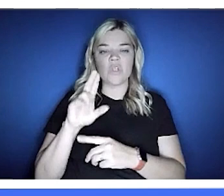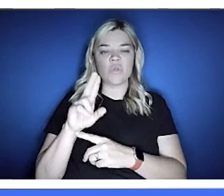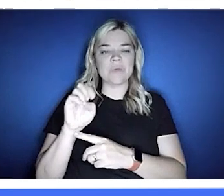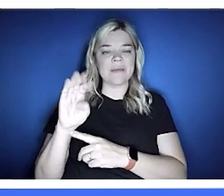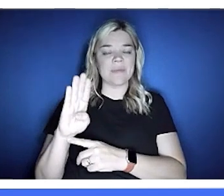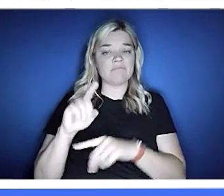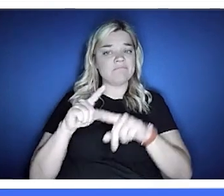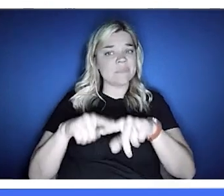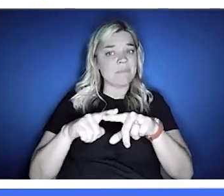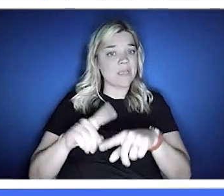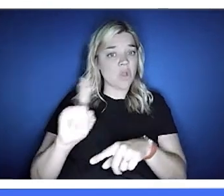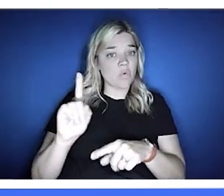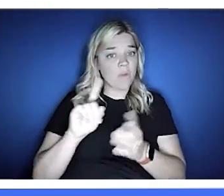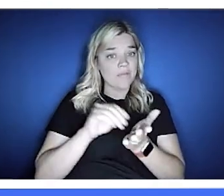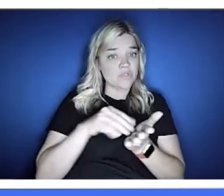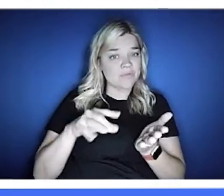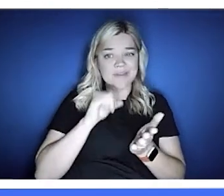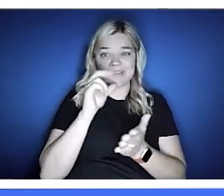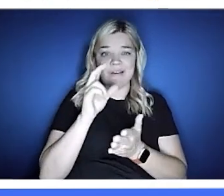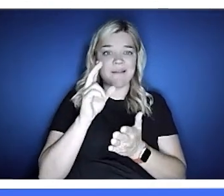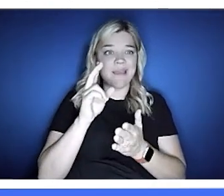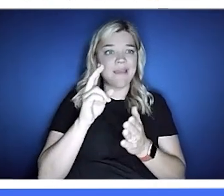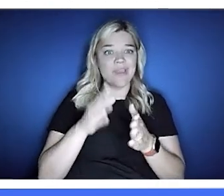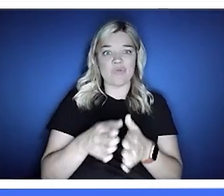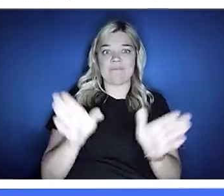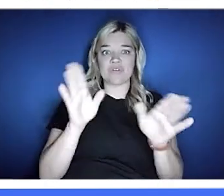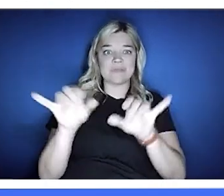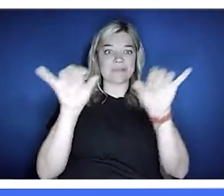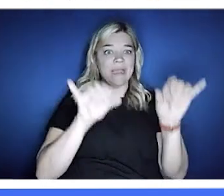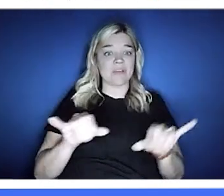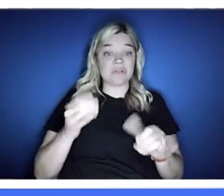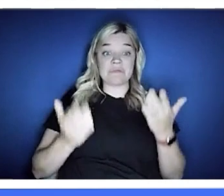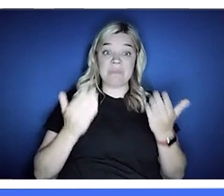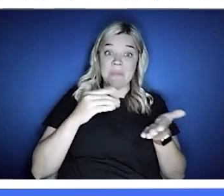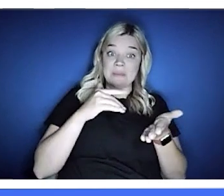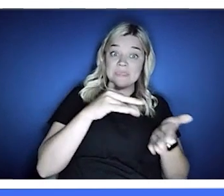the student is, there's not like a universal standard. They may have been studying Nemeth or they may have been studying UB.